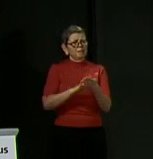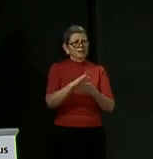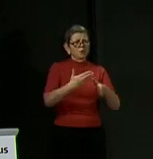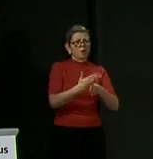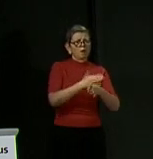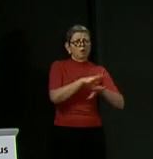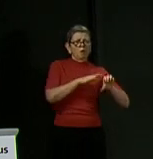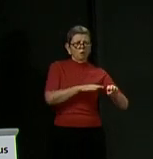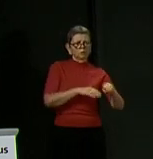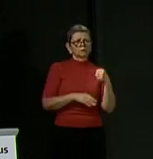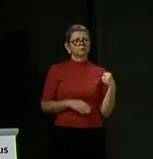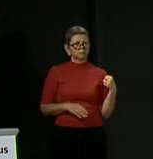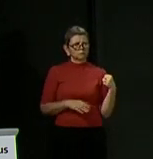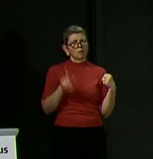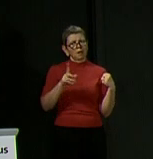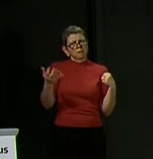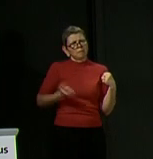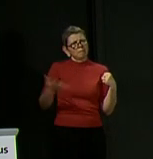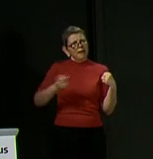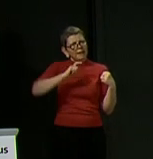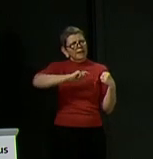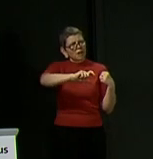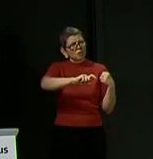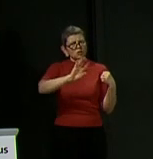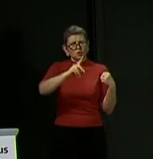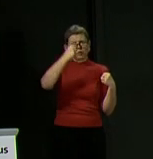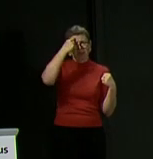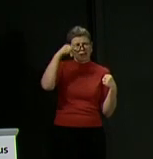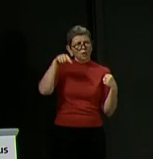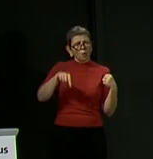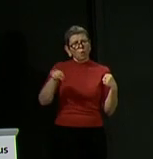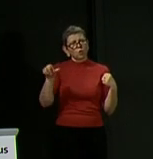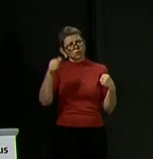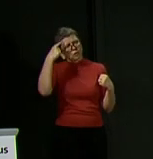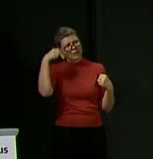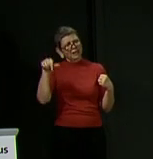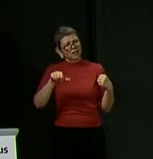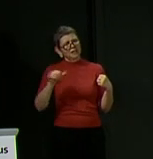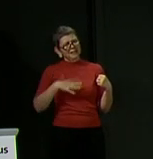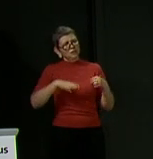might as there has been hints this week, start a curtailed scheme to get debt back under control?